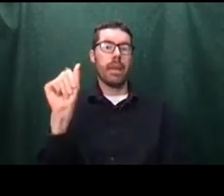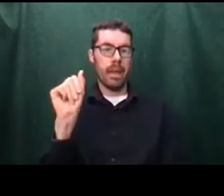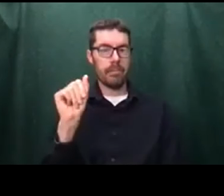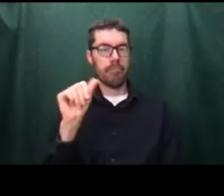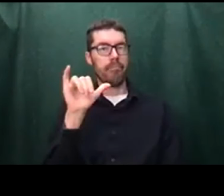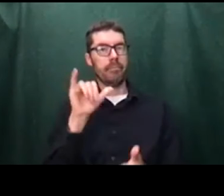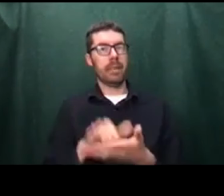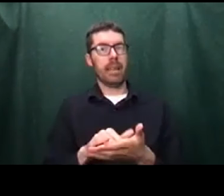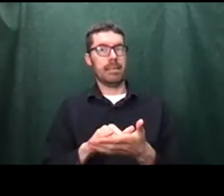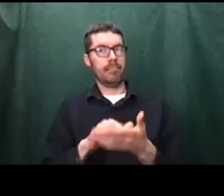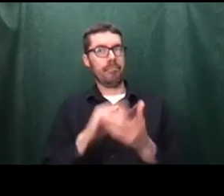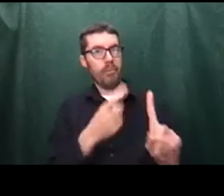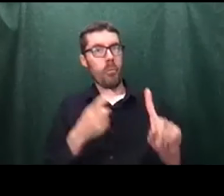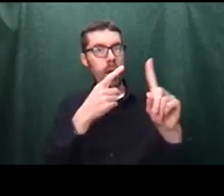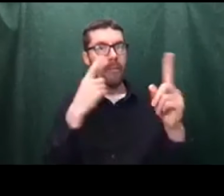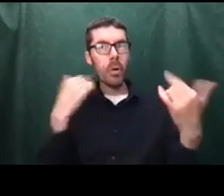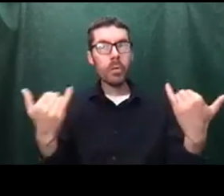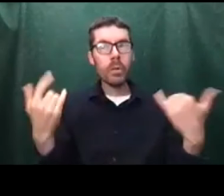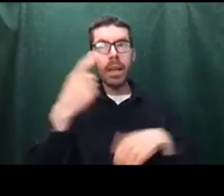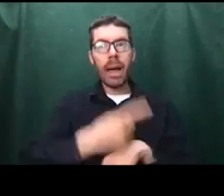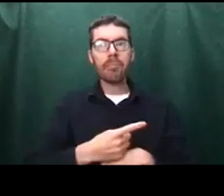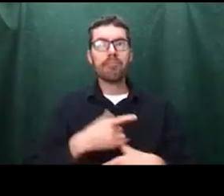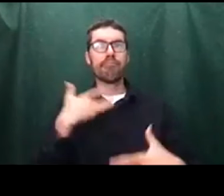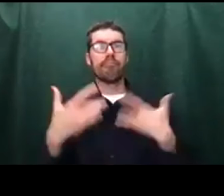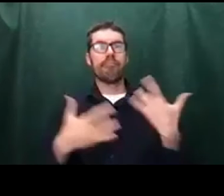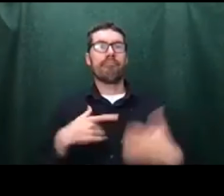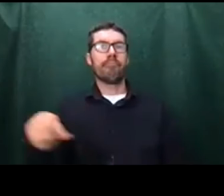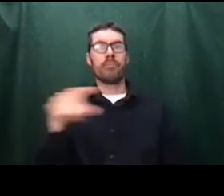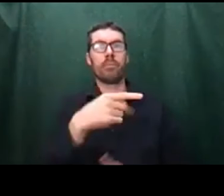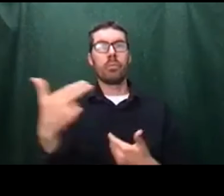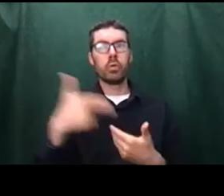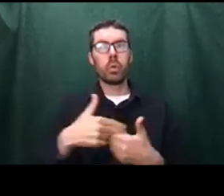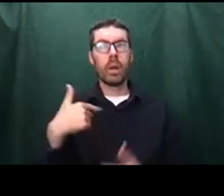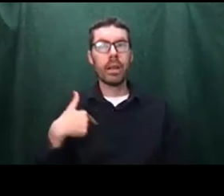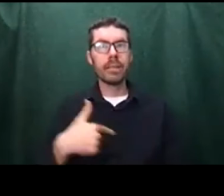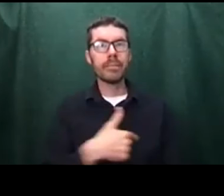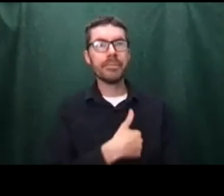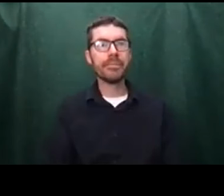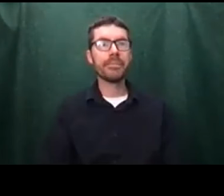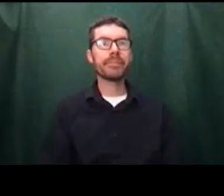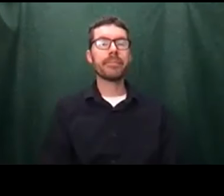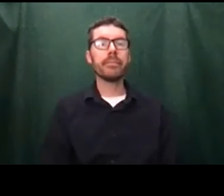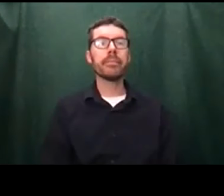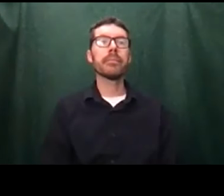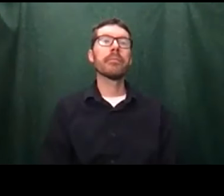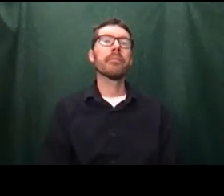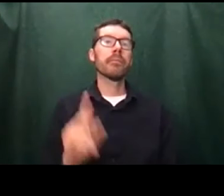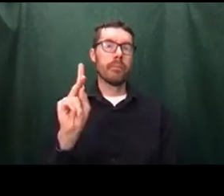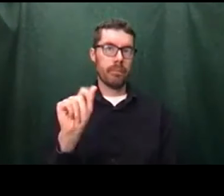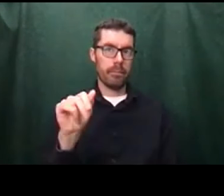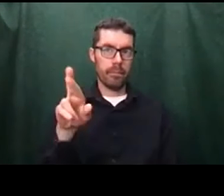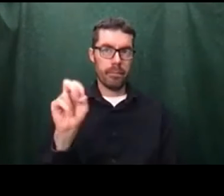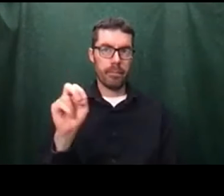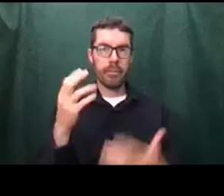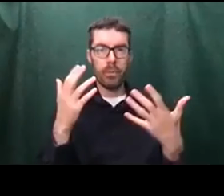here for today and I'm so glad you all could join us. As Kerry mentioned, uh, this is the